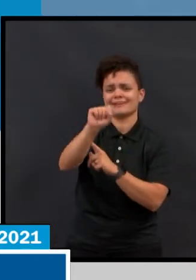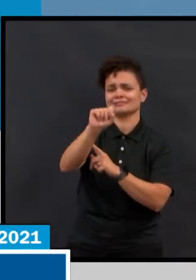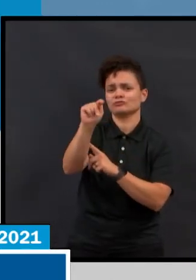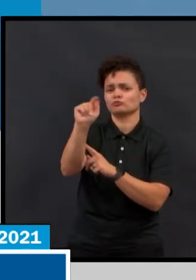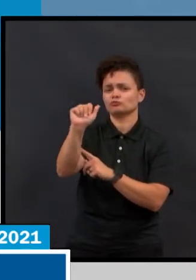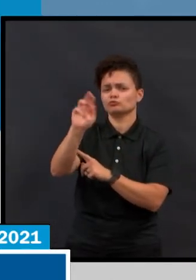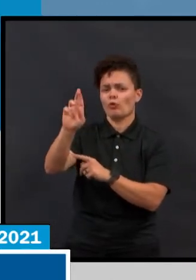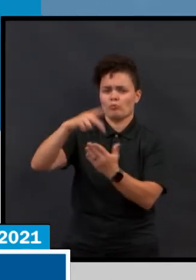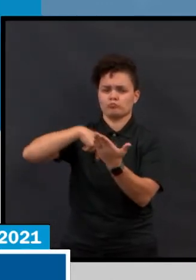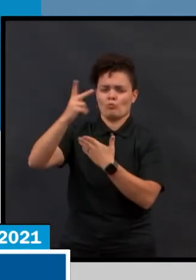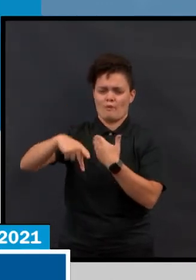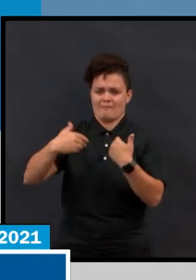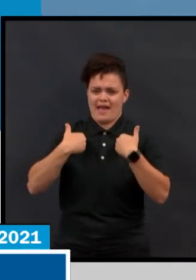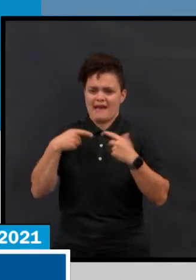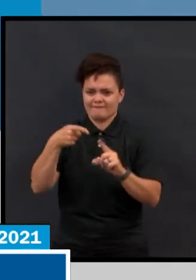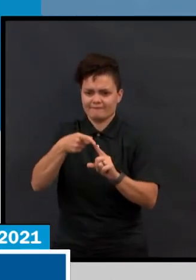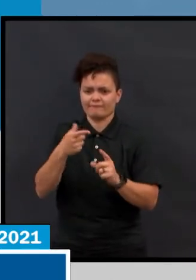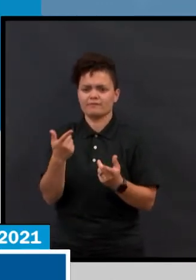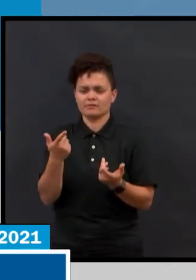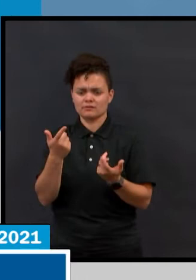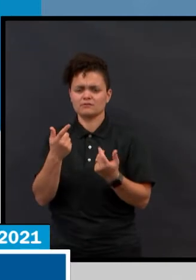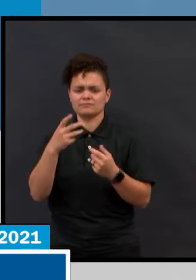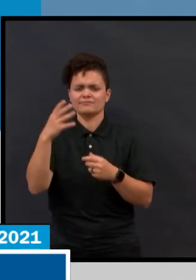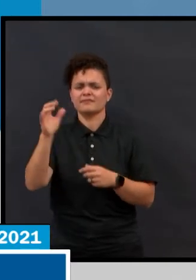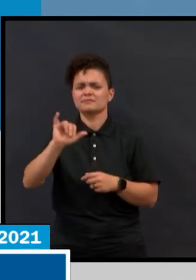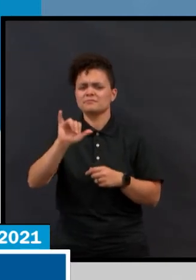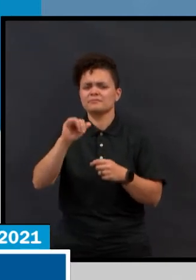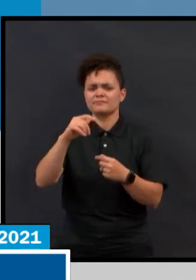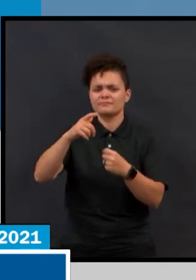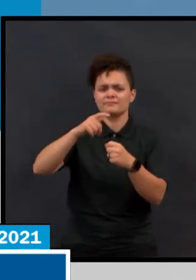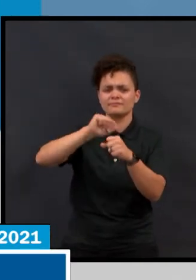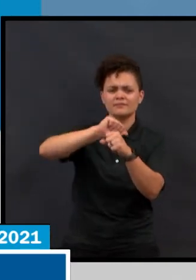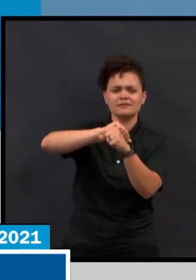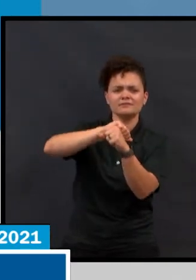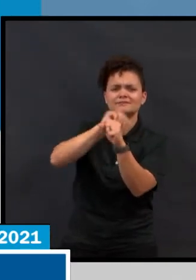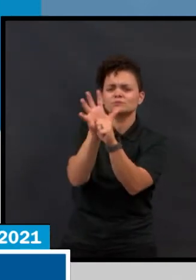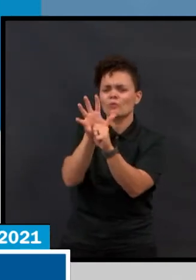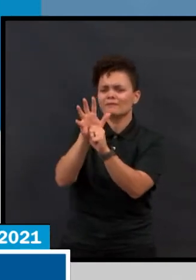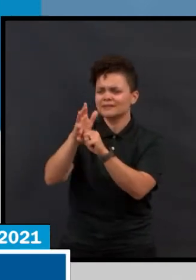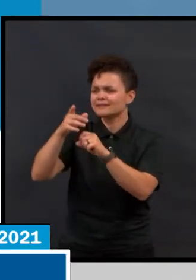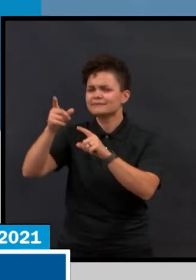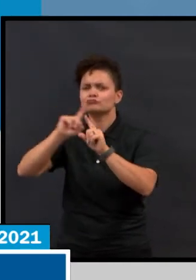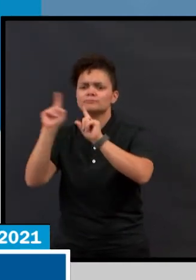we're going to continue to expand and invest in those efforts that is responding with uh less